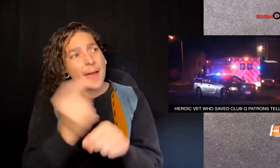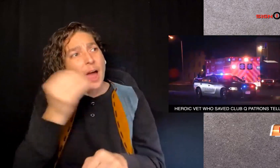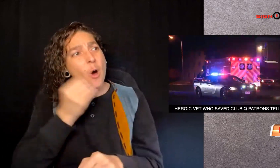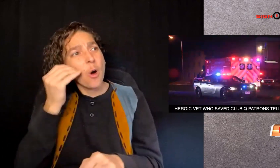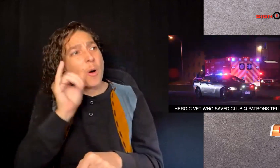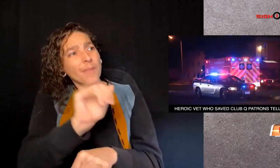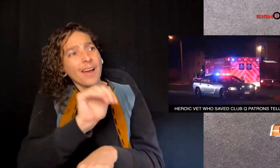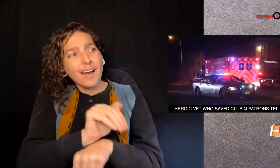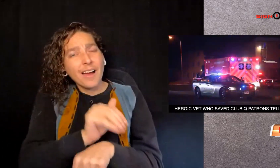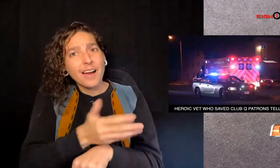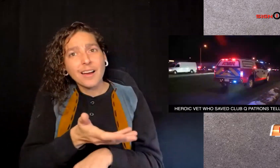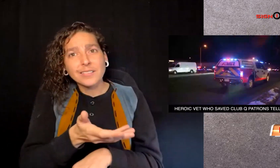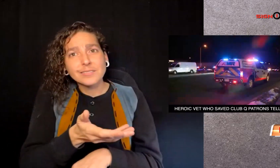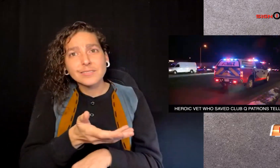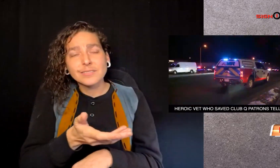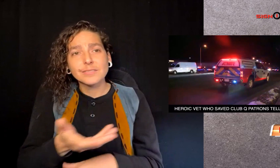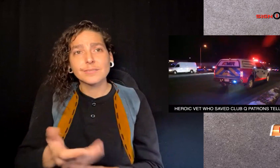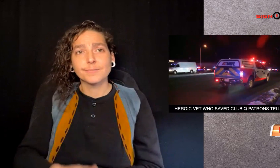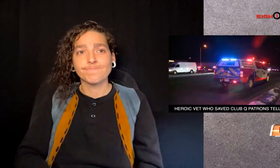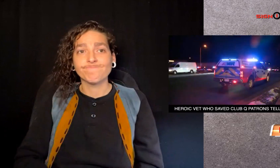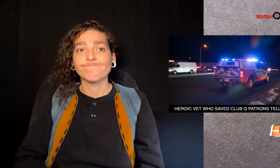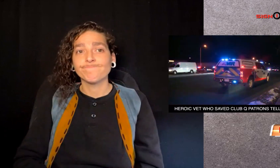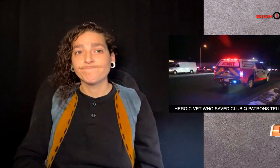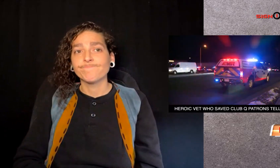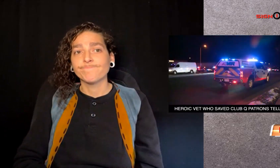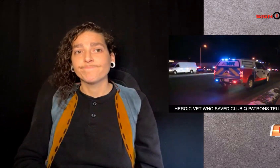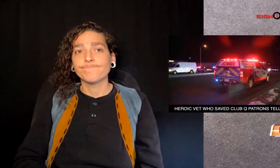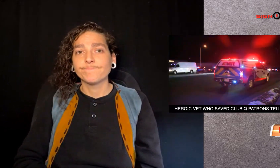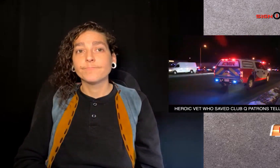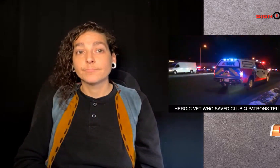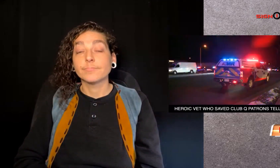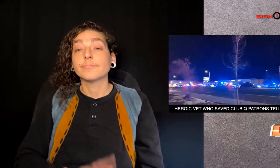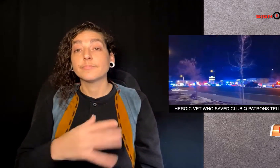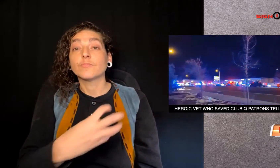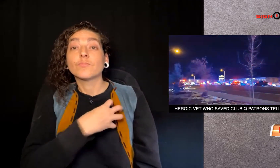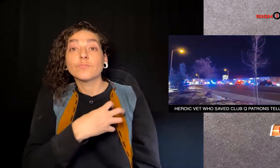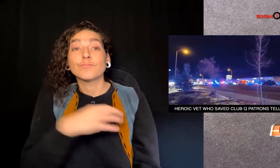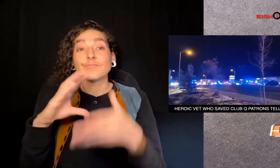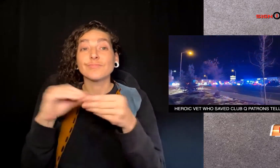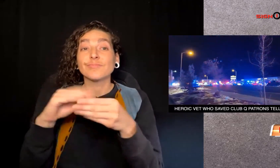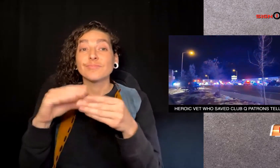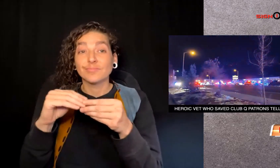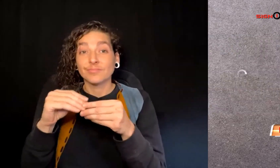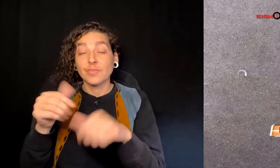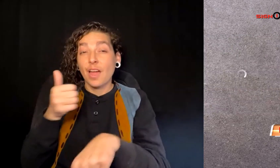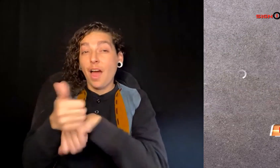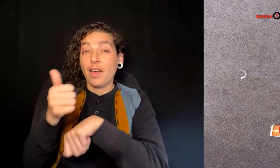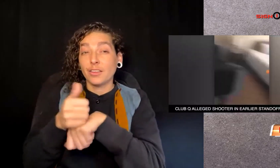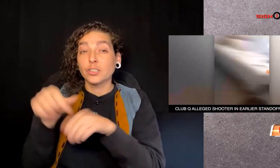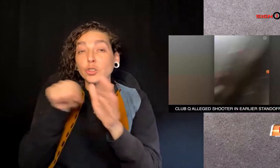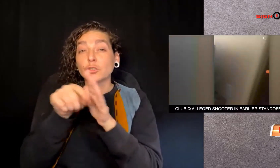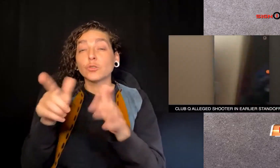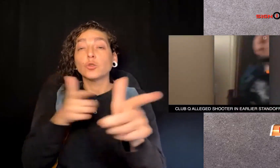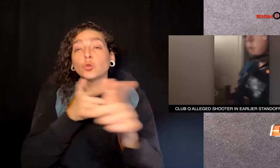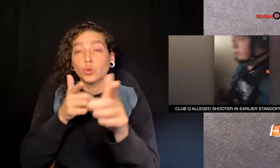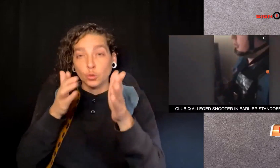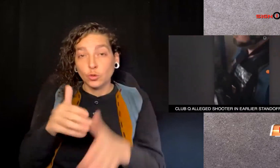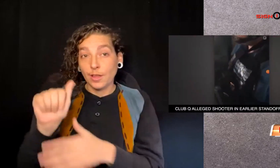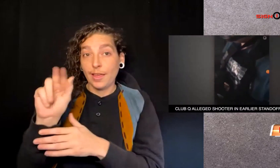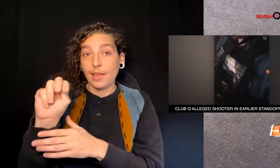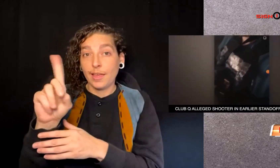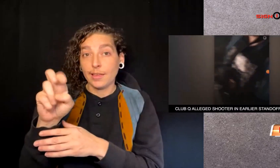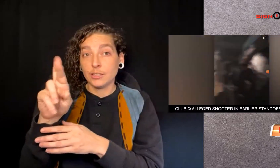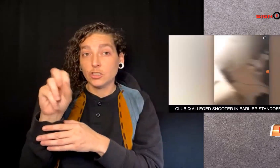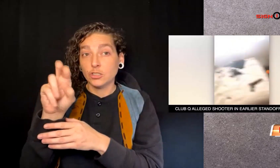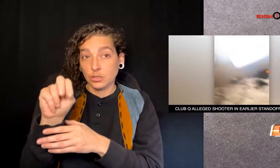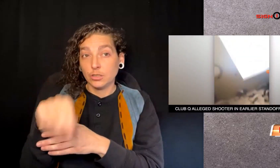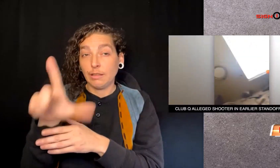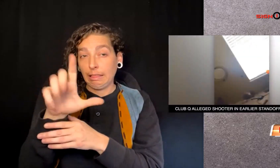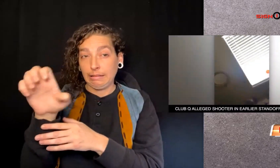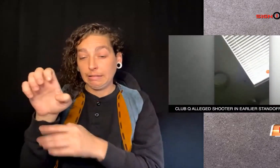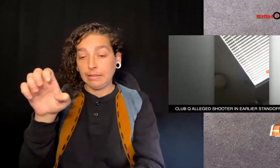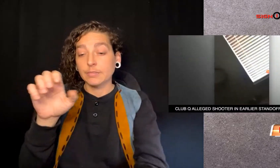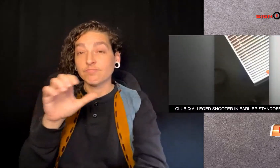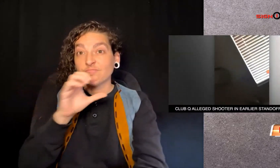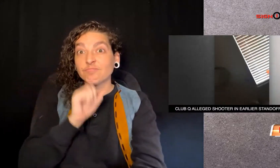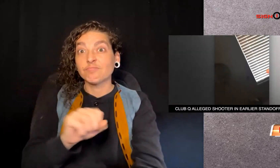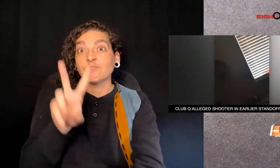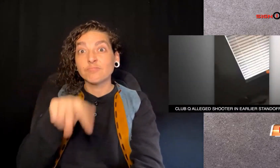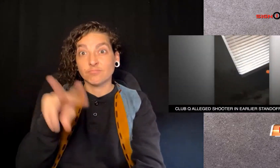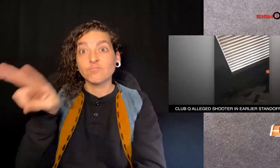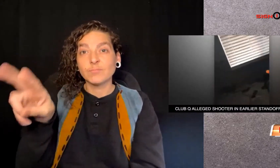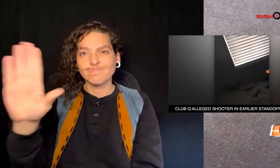to go home that night authorities say the alleged shooter 22-year-old